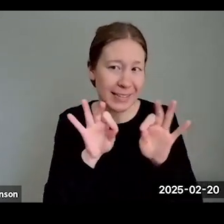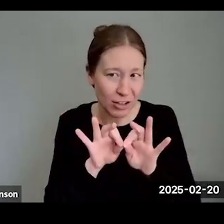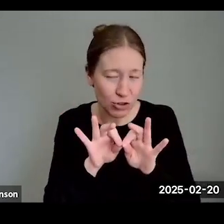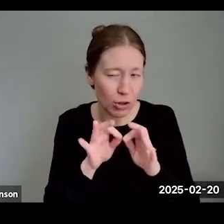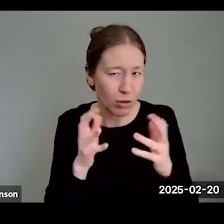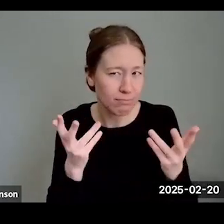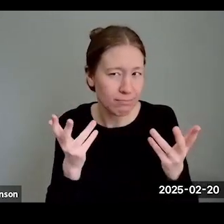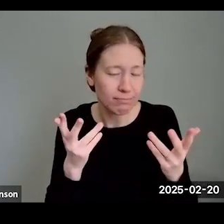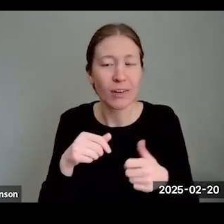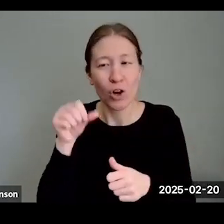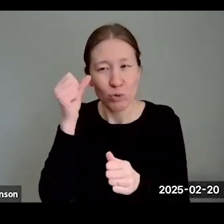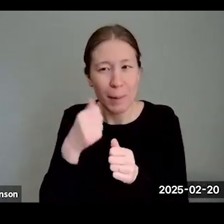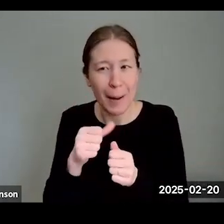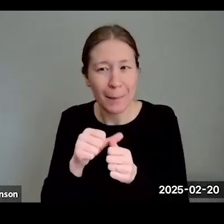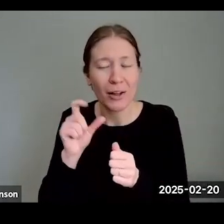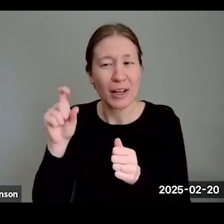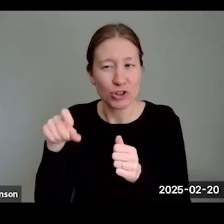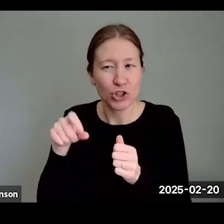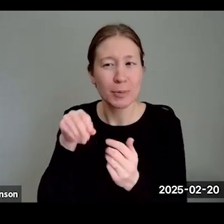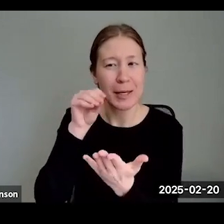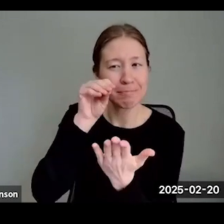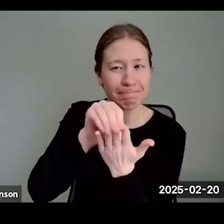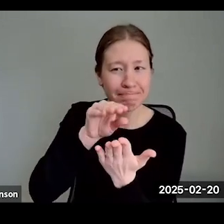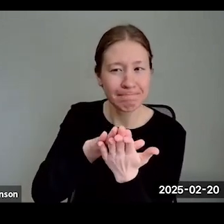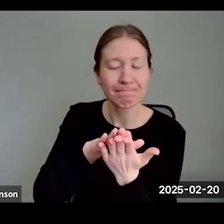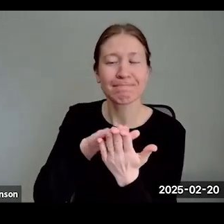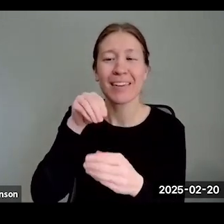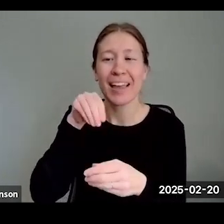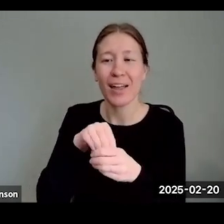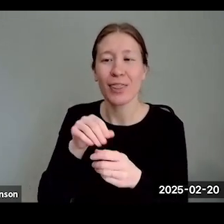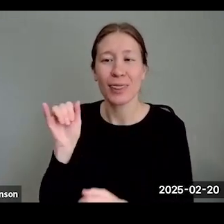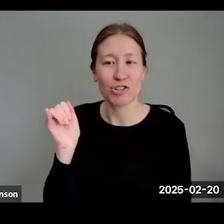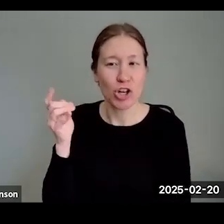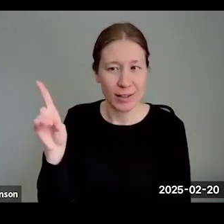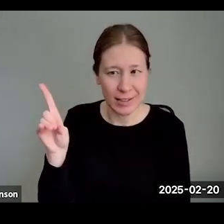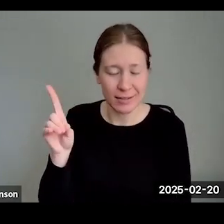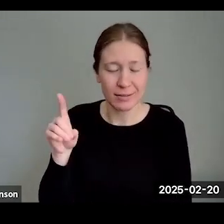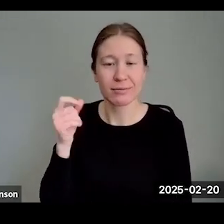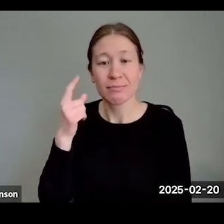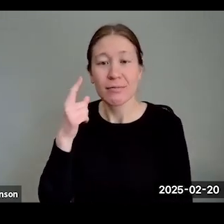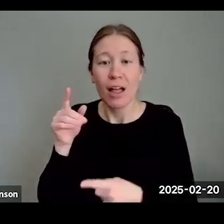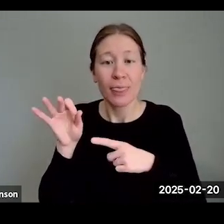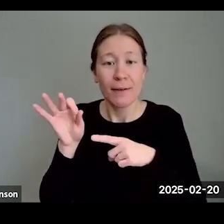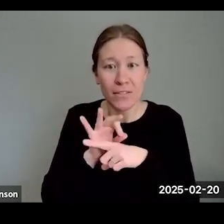that should be listed in the job description and they are the functions that if we remove them,